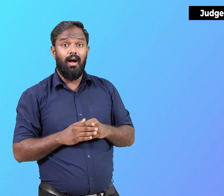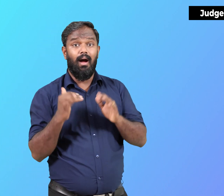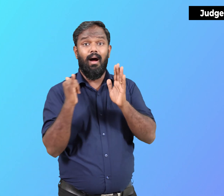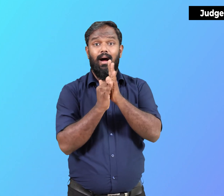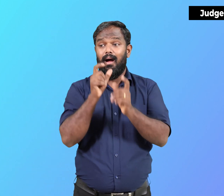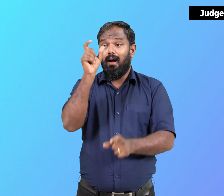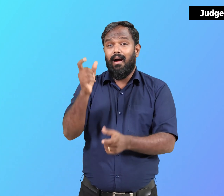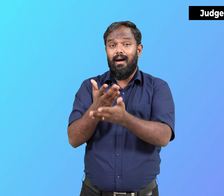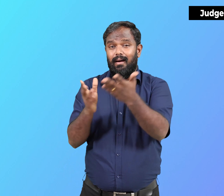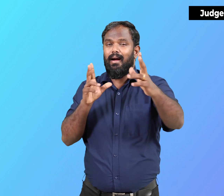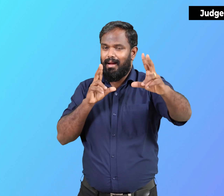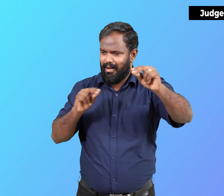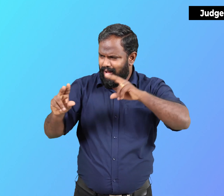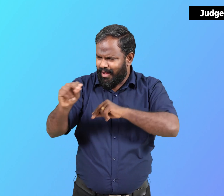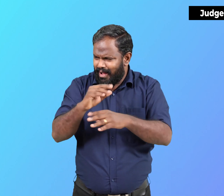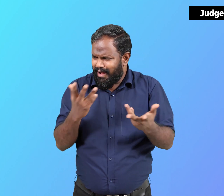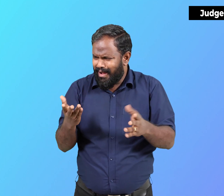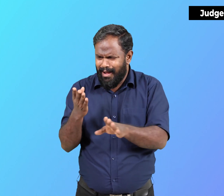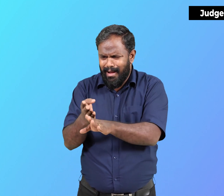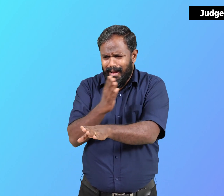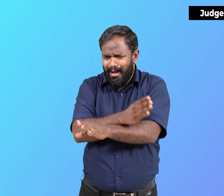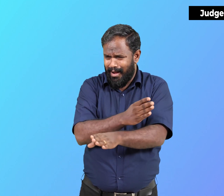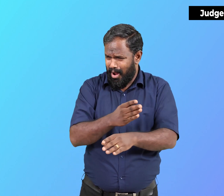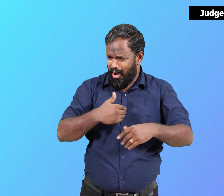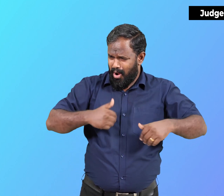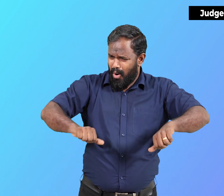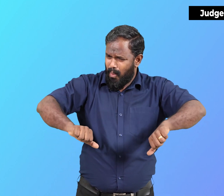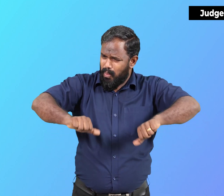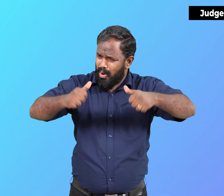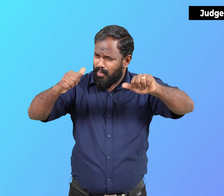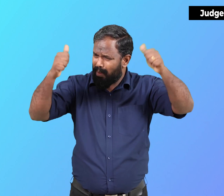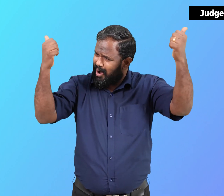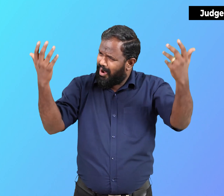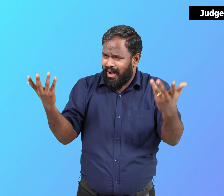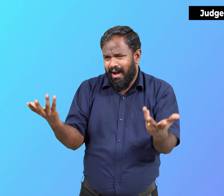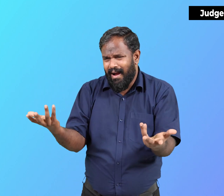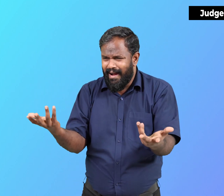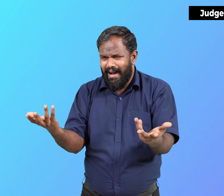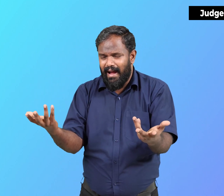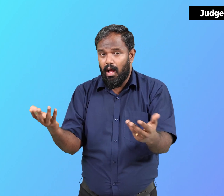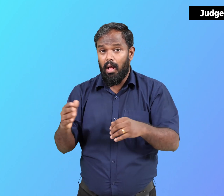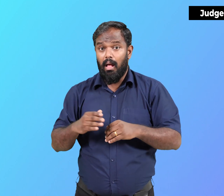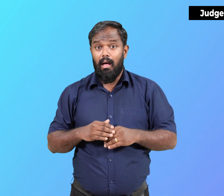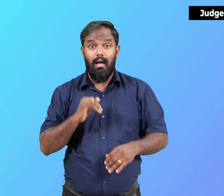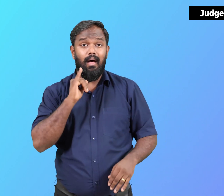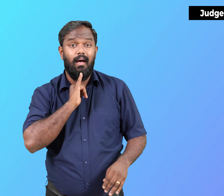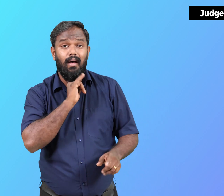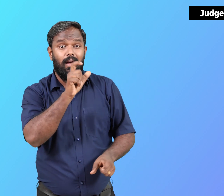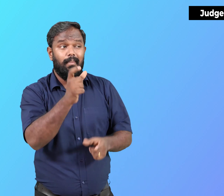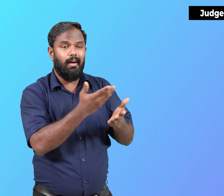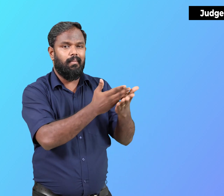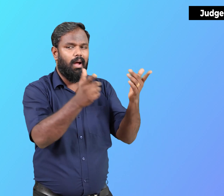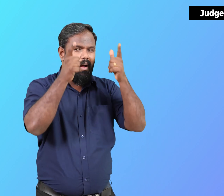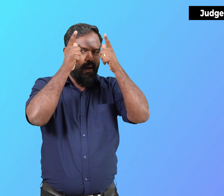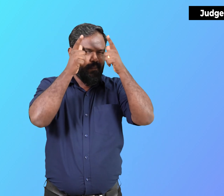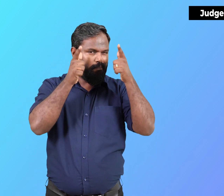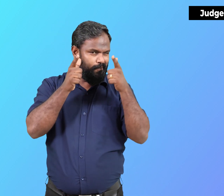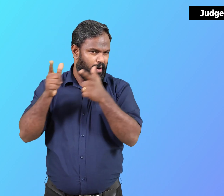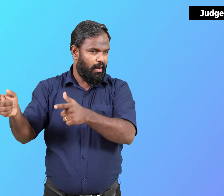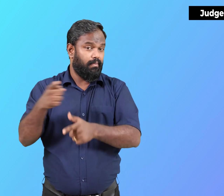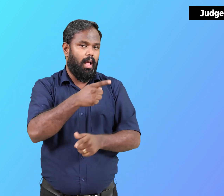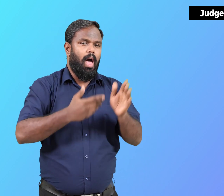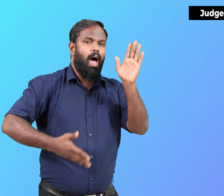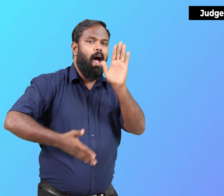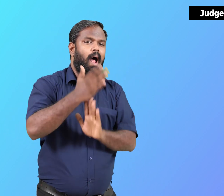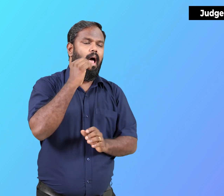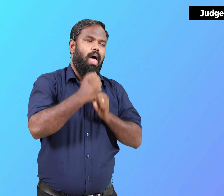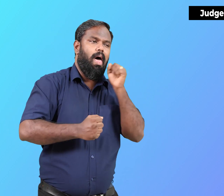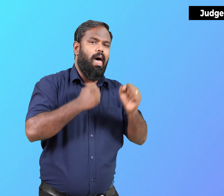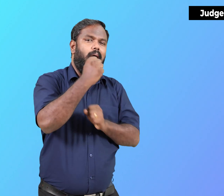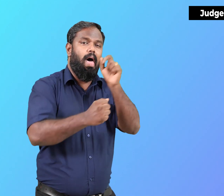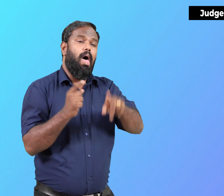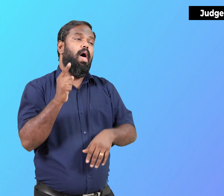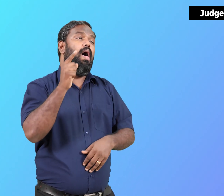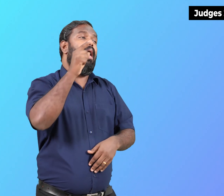The men of Benjamin said, “We are winning as before!” The men of Israel were running away, but it was a trick. They wanted to lead the men of Benjamin away from their city and onto the roads.